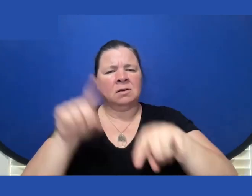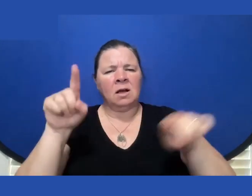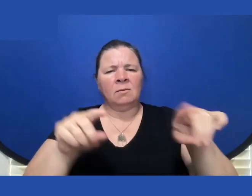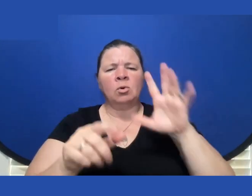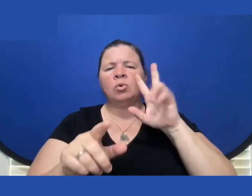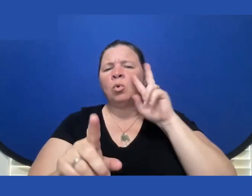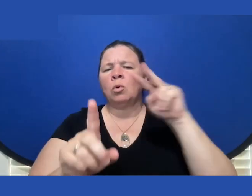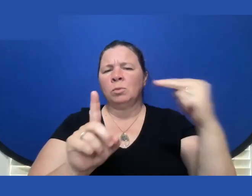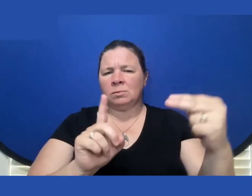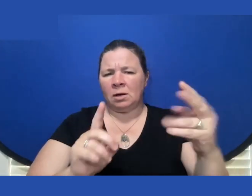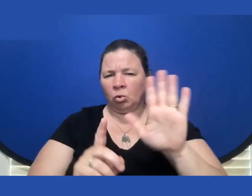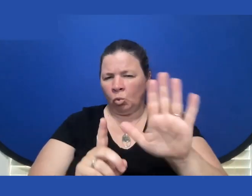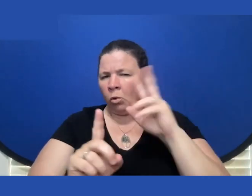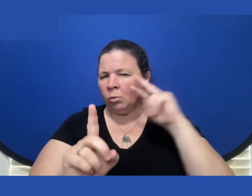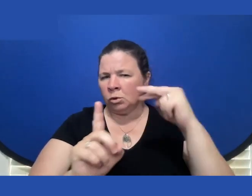Yeah, I think, you know,